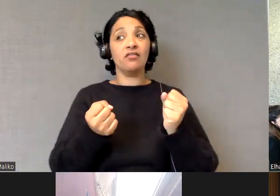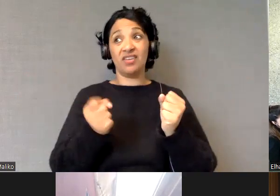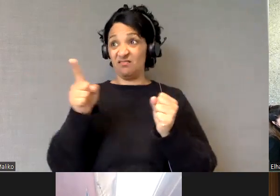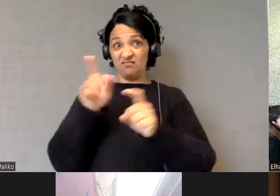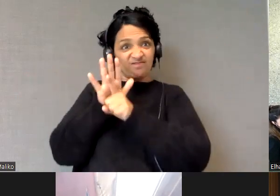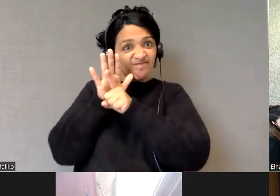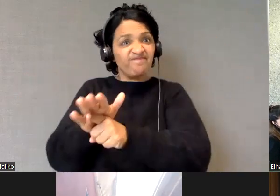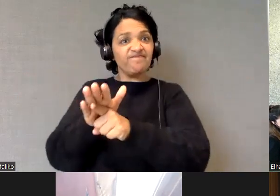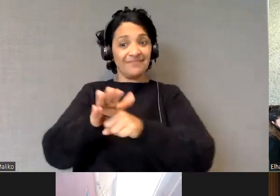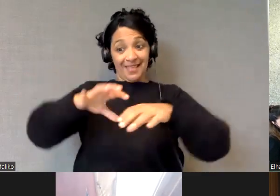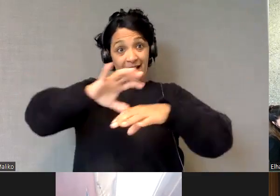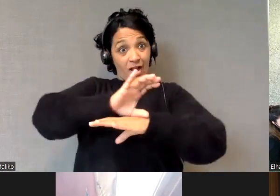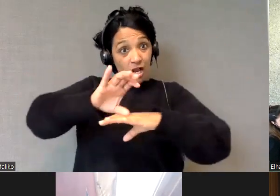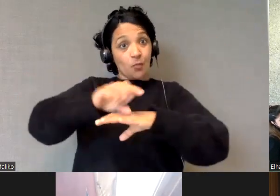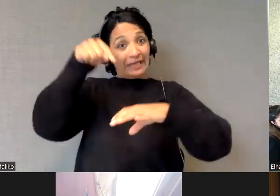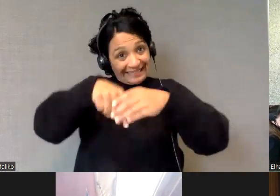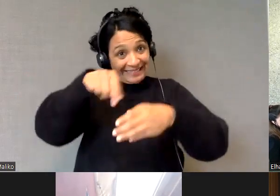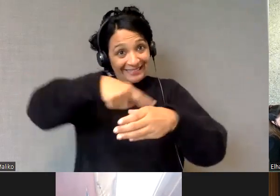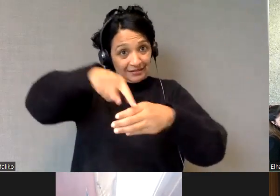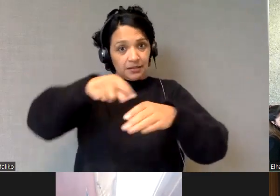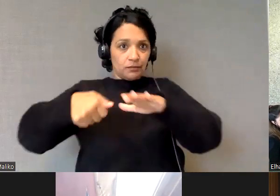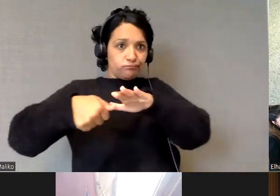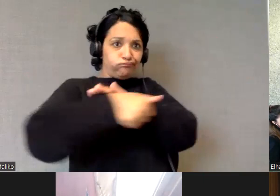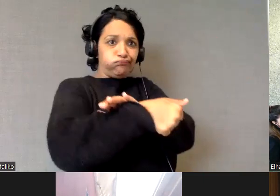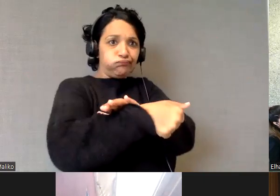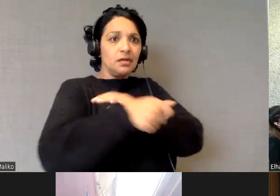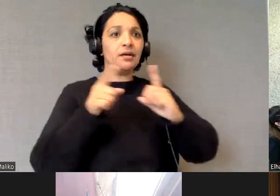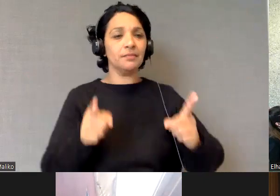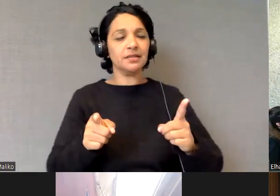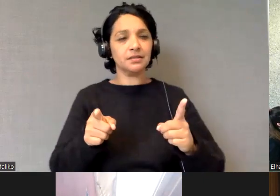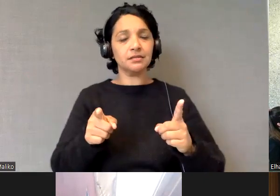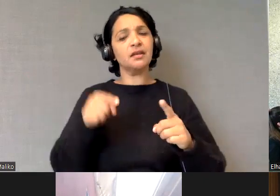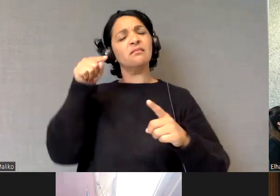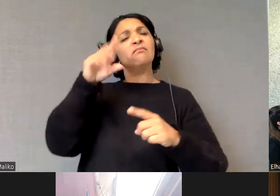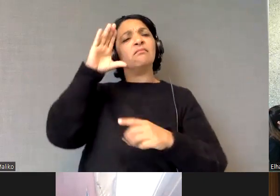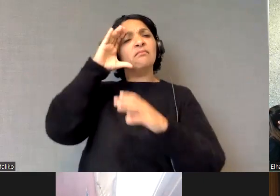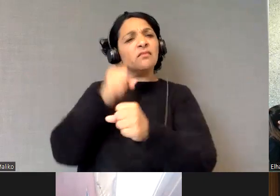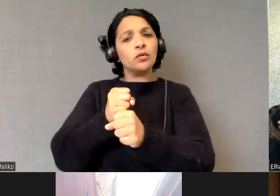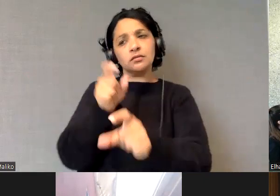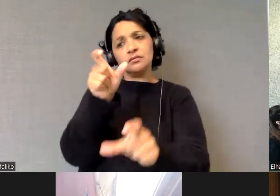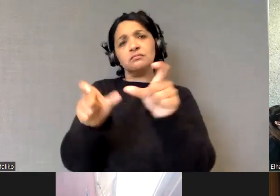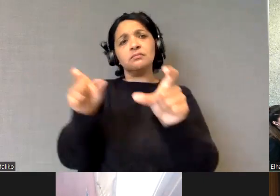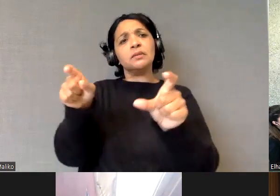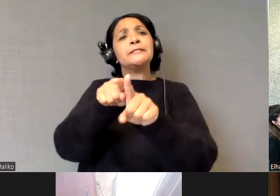an internally displaced person as well and we'll specifically focus on the experience of women with disabilities during conflict.